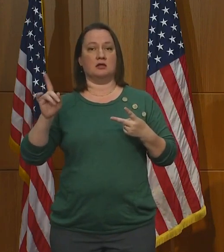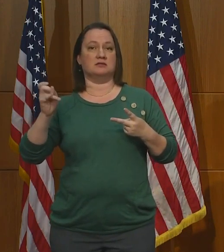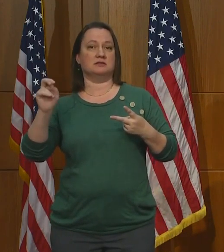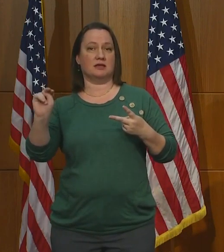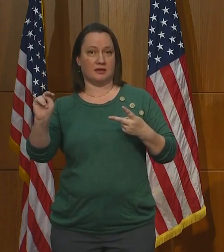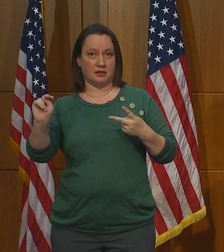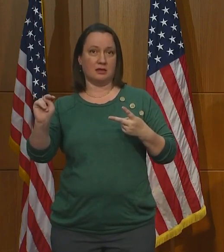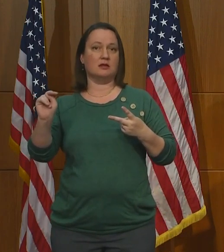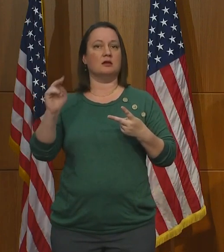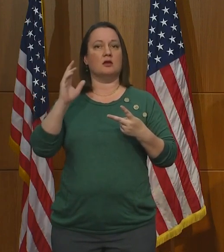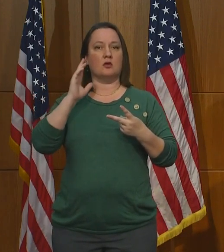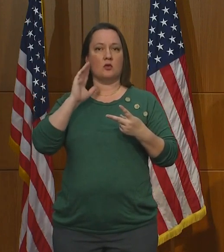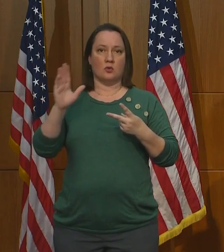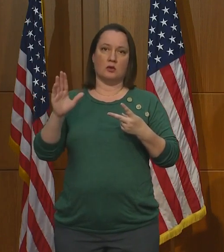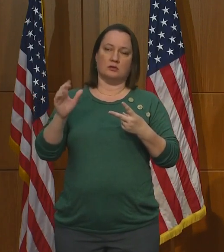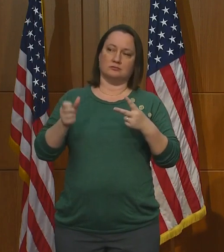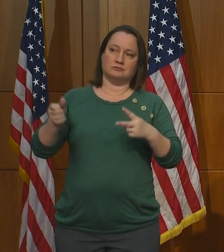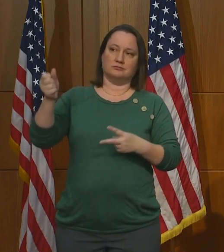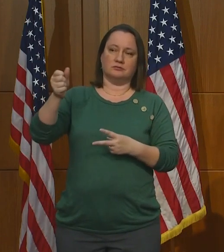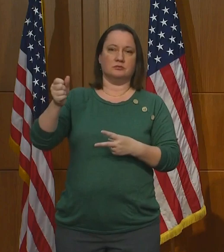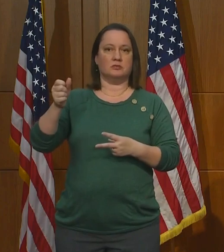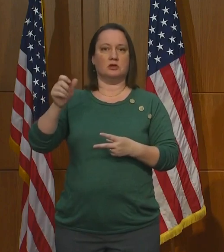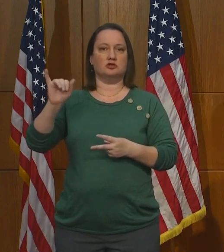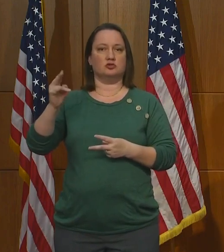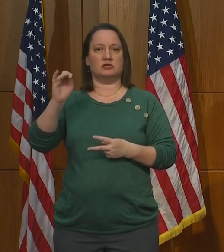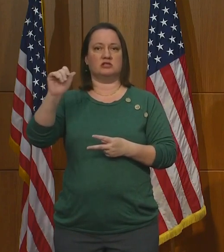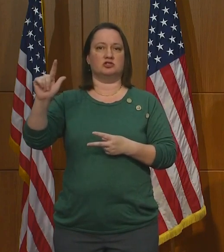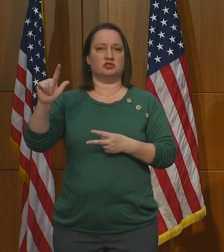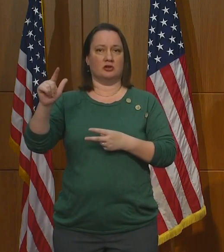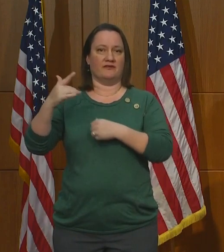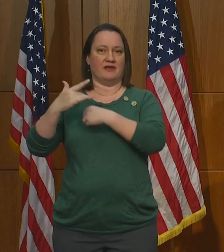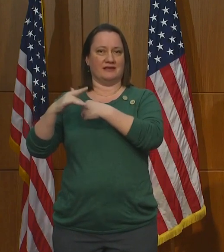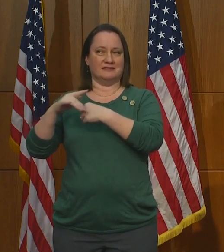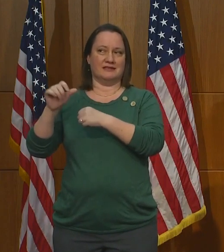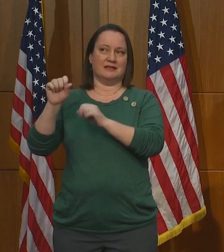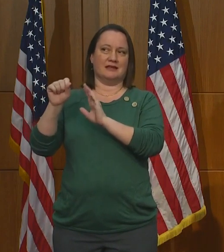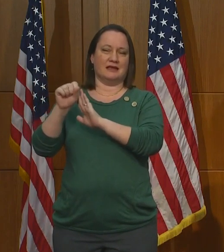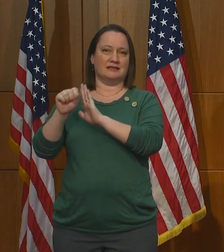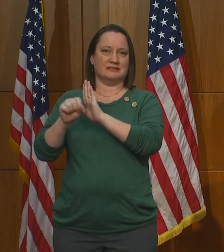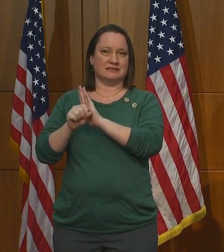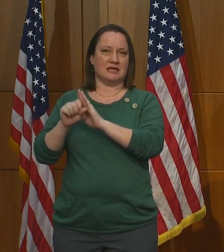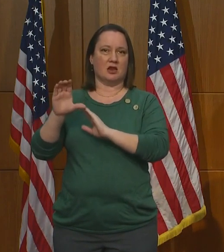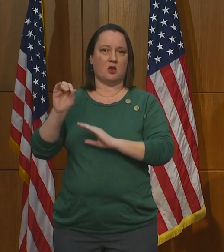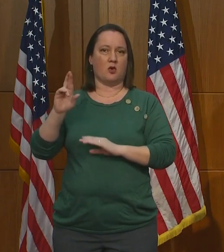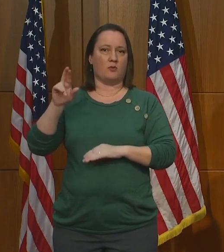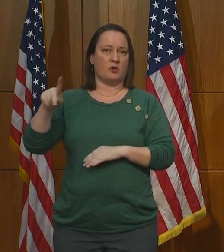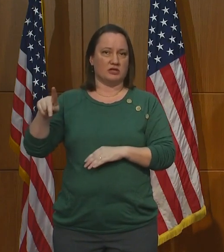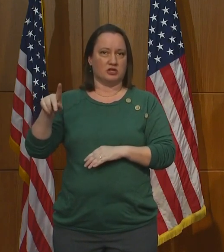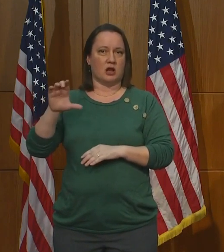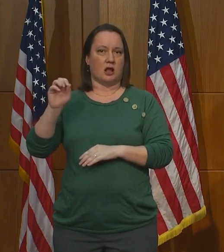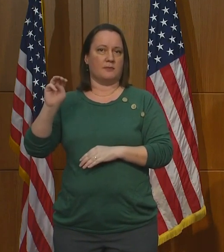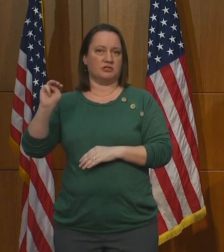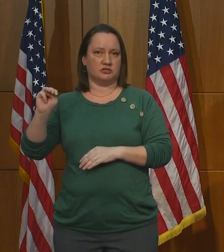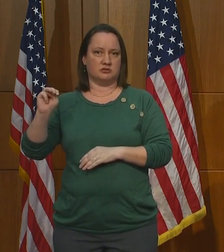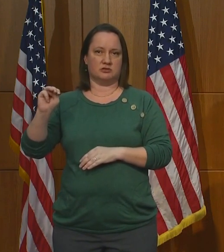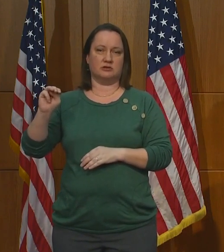JAMAL CUTS TO FILL A JUDICIAL VACANCY AT THE STATE